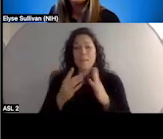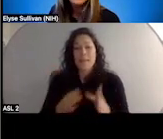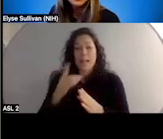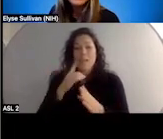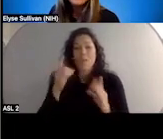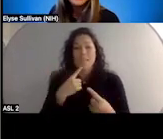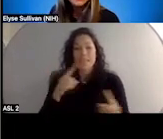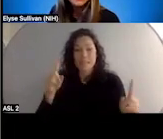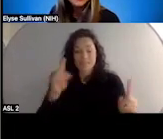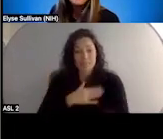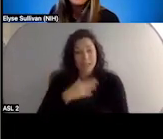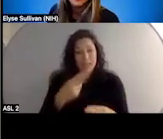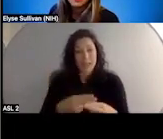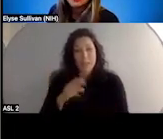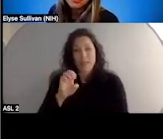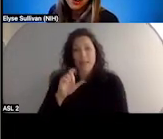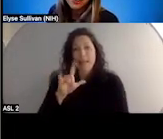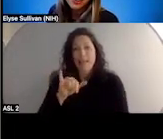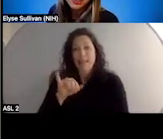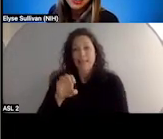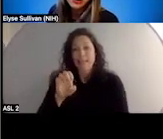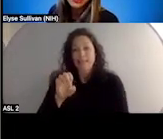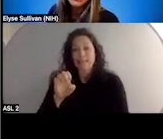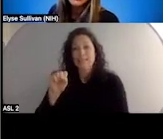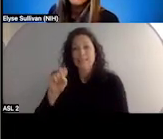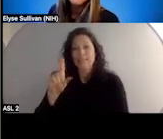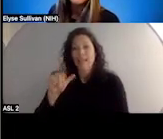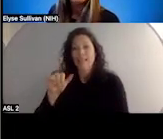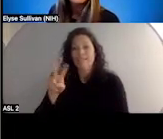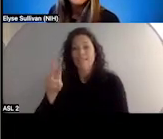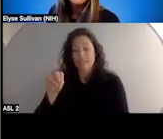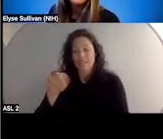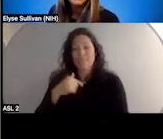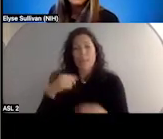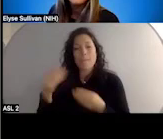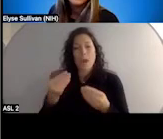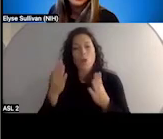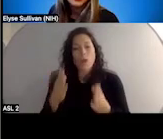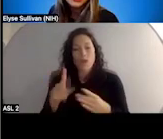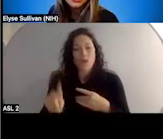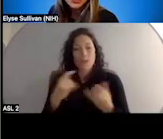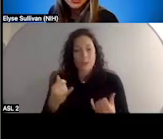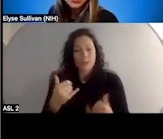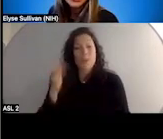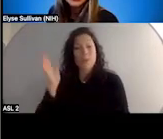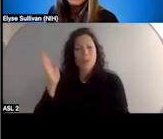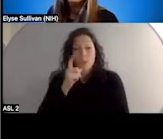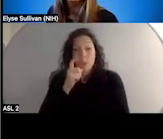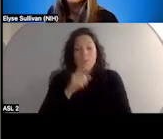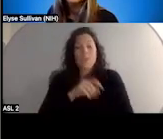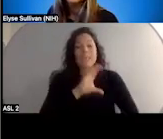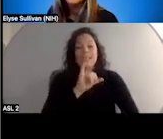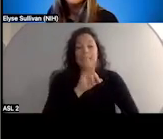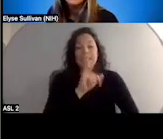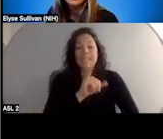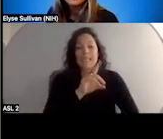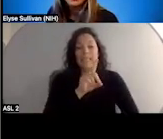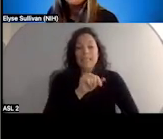My name is Elyse Sullivan, and I am your moderator today. And presenting, we have Dr. Cindy Danielson and Dr. Julia Slutsman,